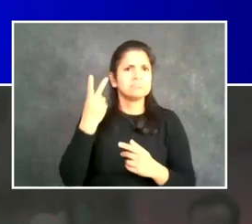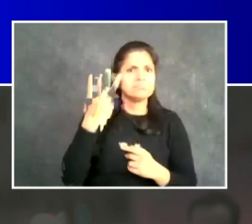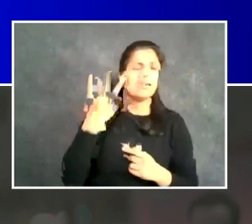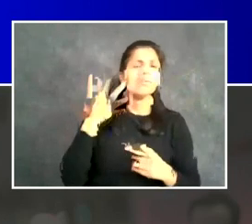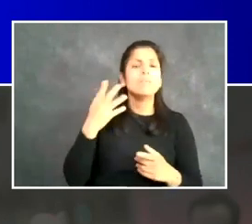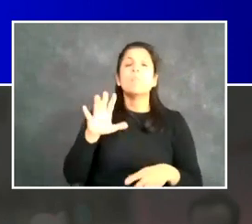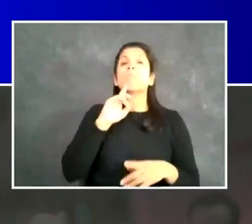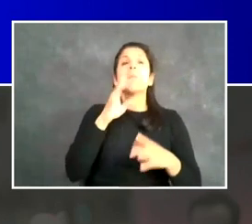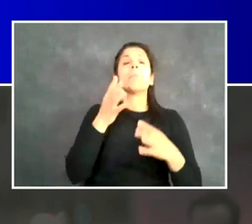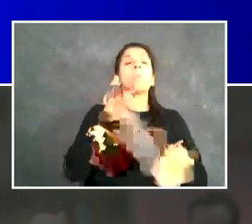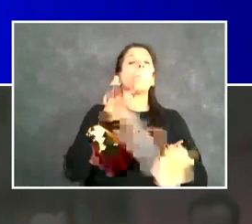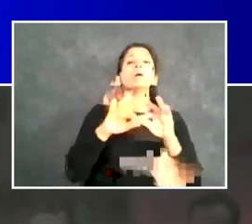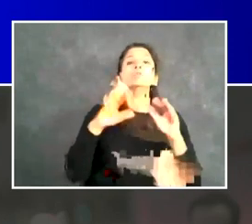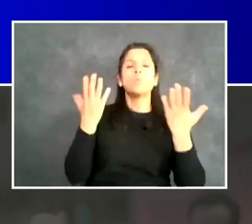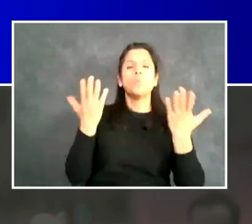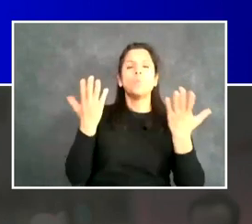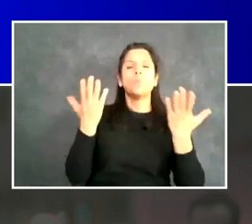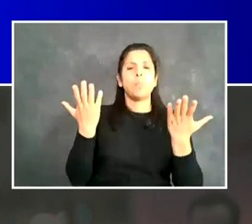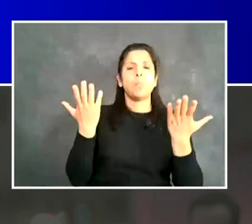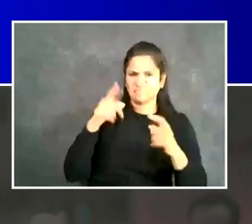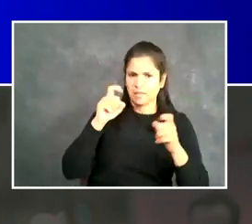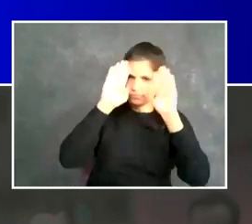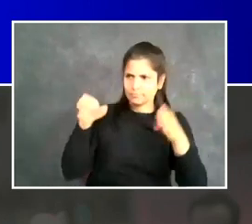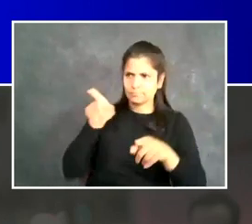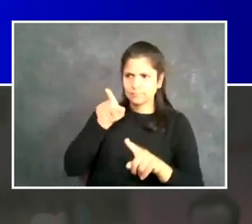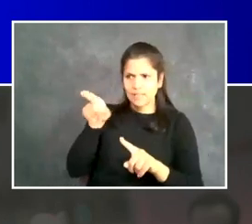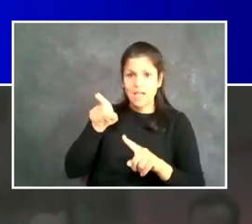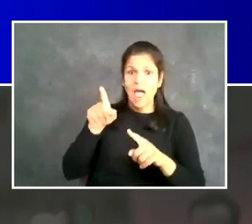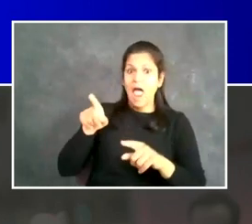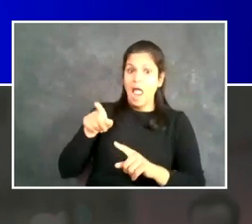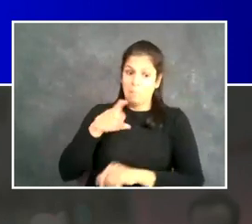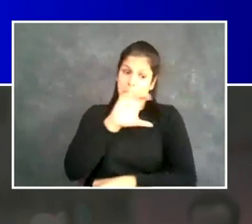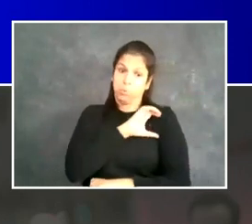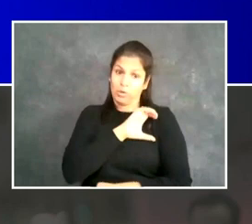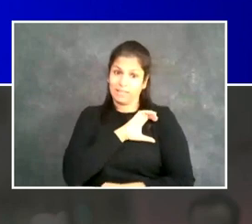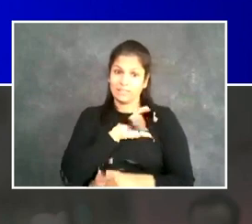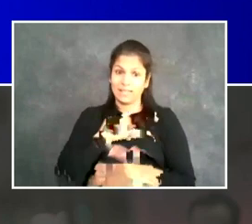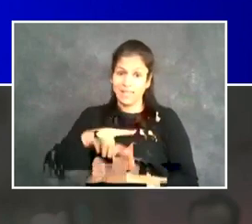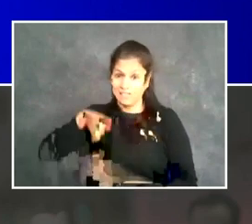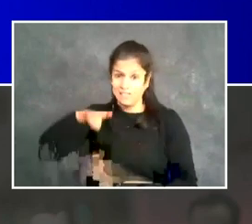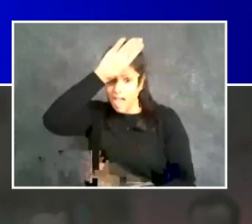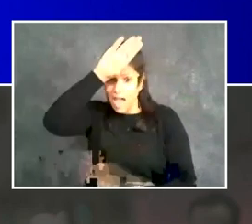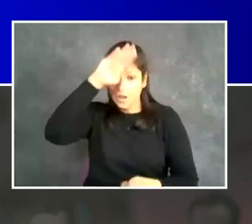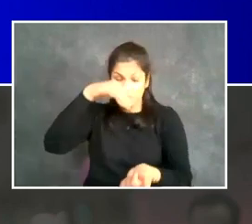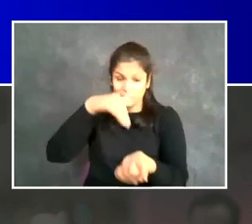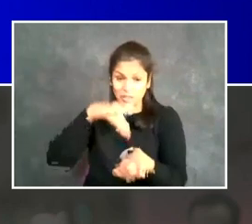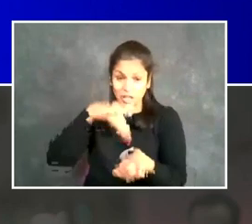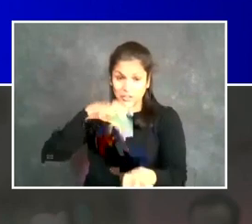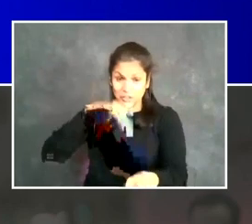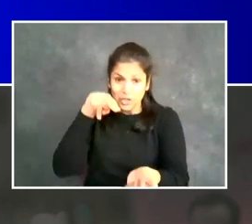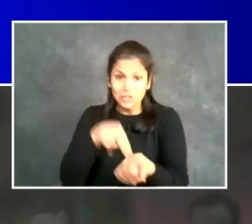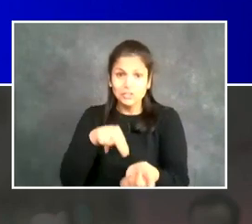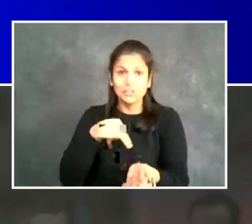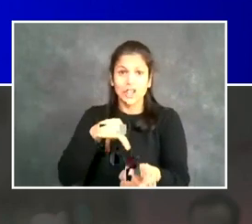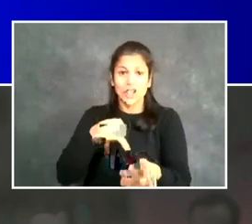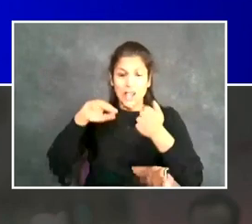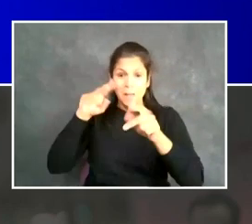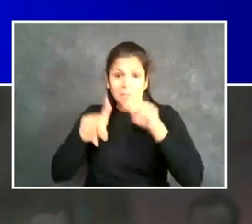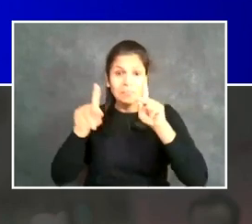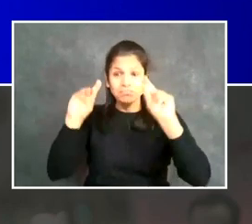HEALTHCARE WORKERS, TALKING ABOUT OUR POLICE OFFICERS, OUR